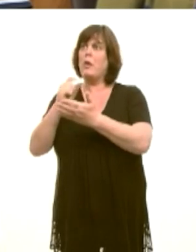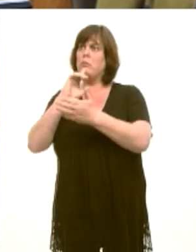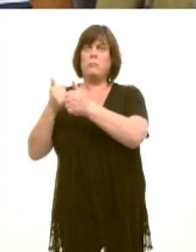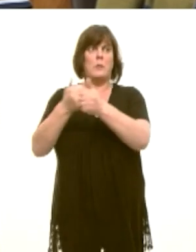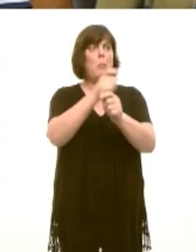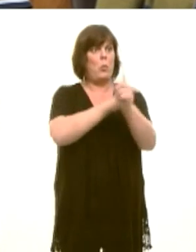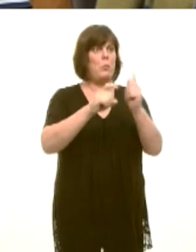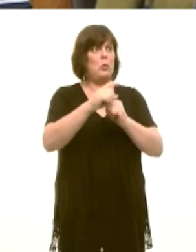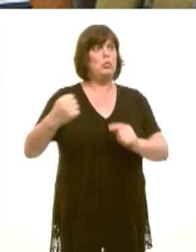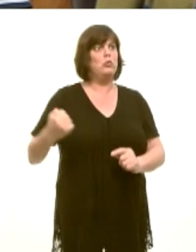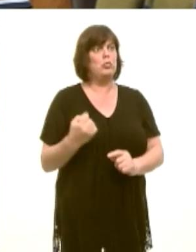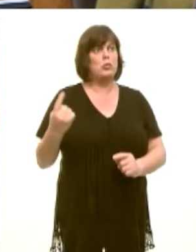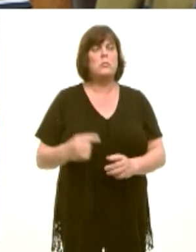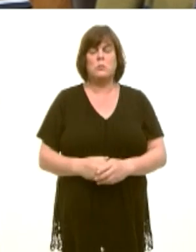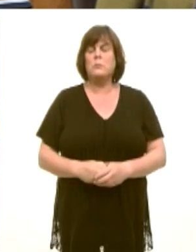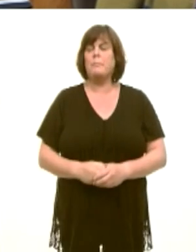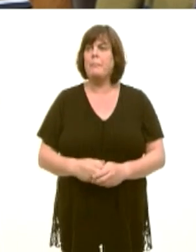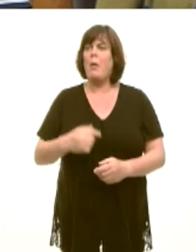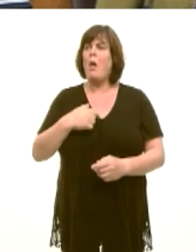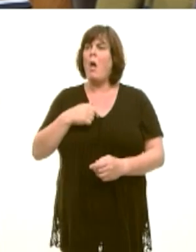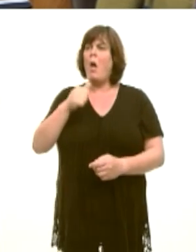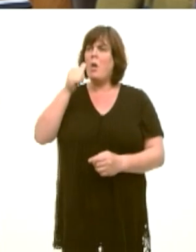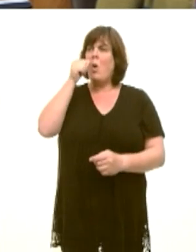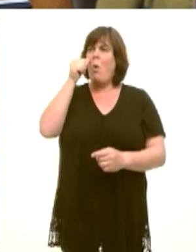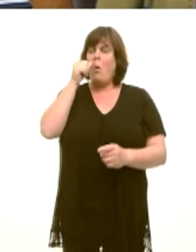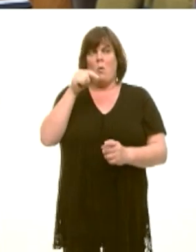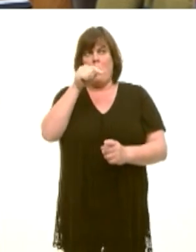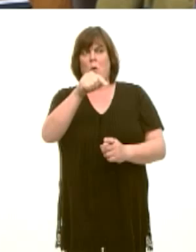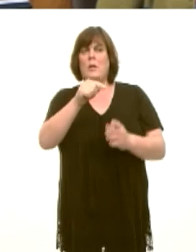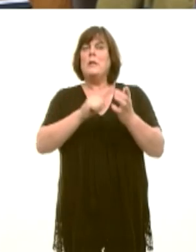that they were given. Iím aware of where the Barclays bank is in Llanwrtyd; itís a